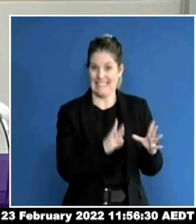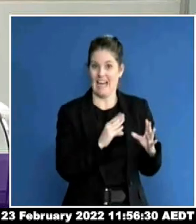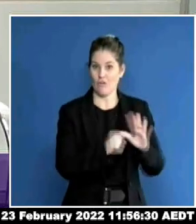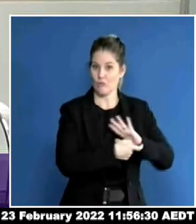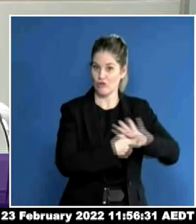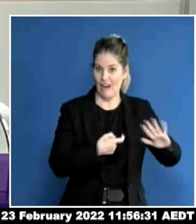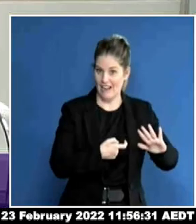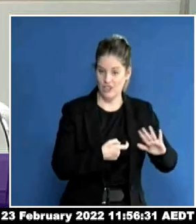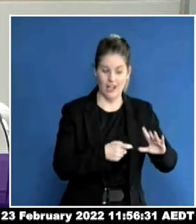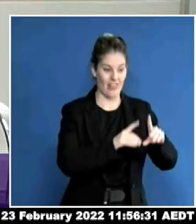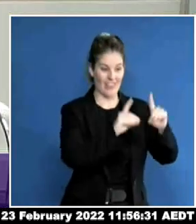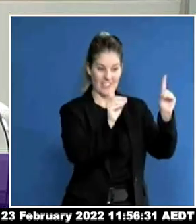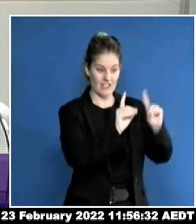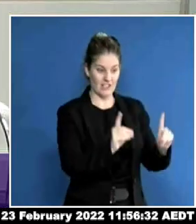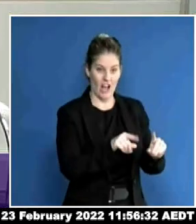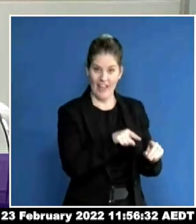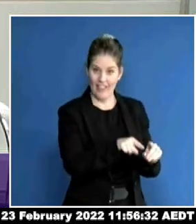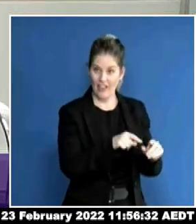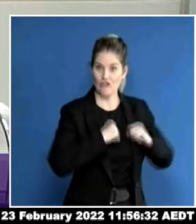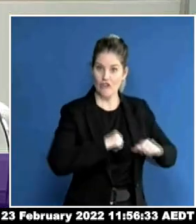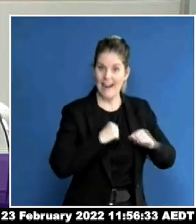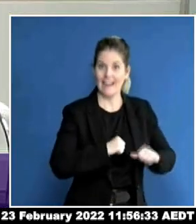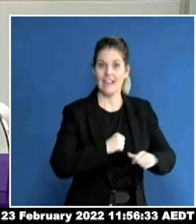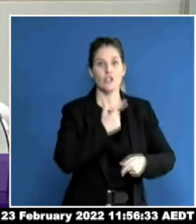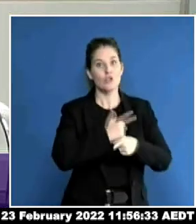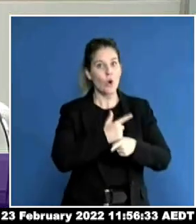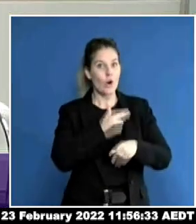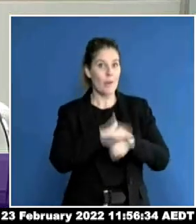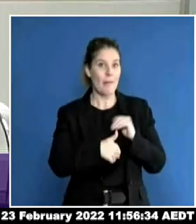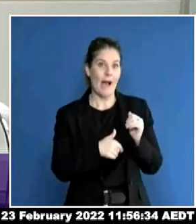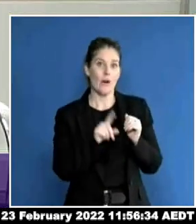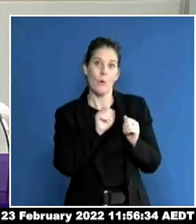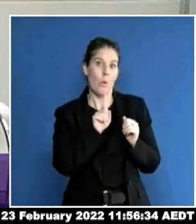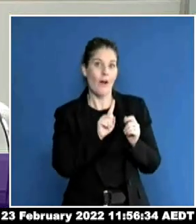about language, and the diversity of language that we use within the community.